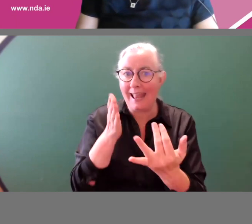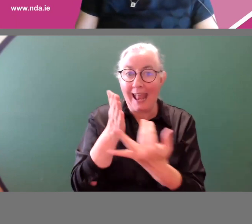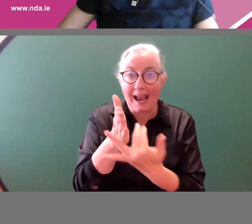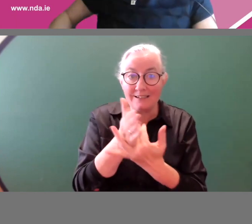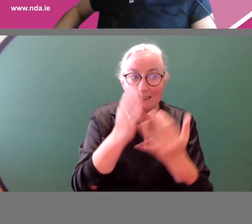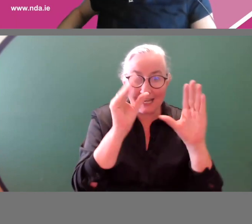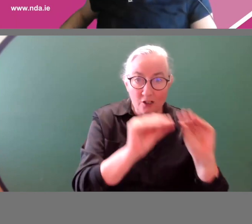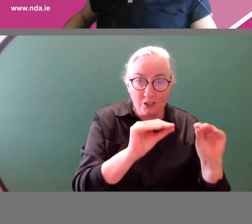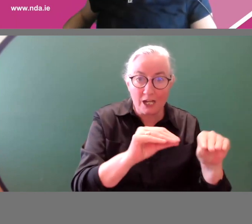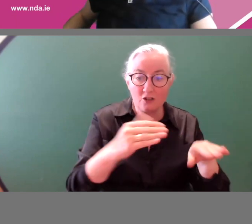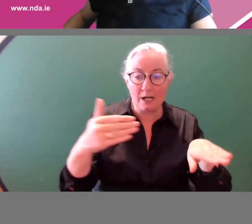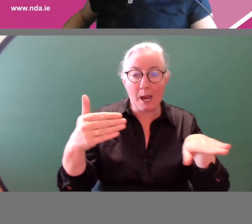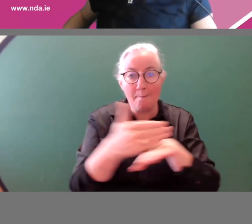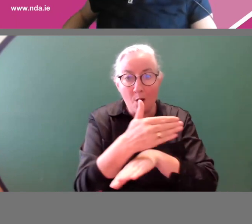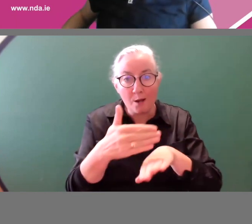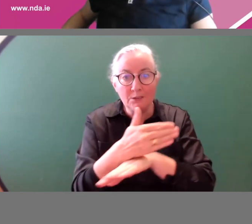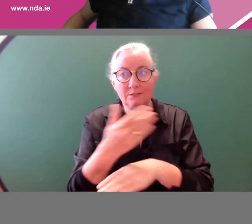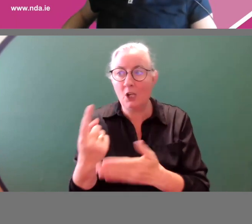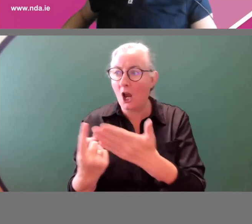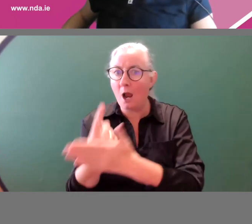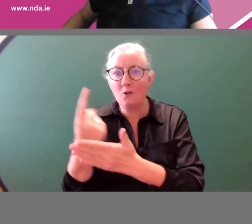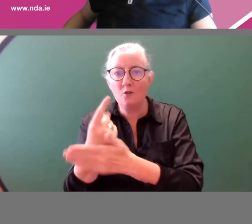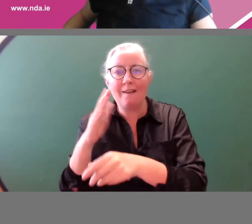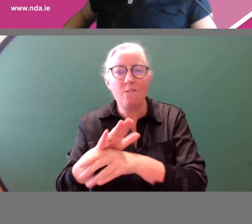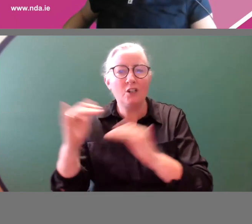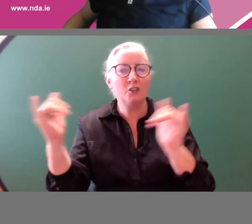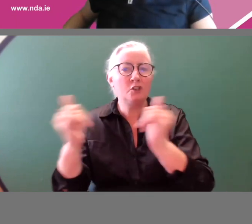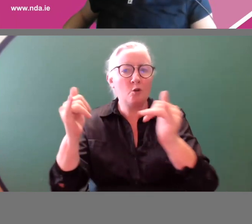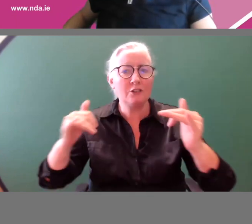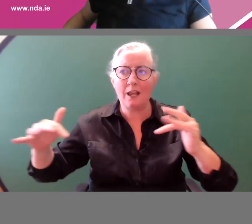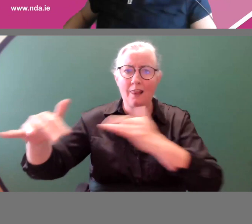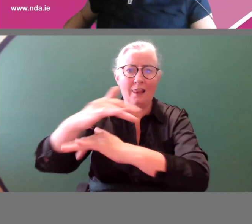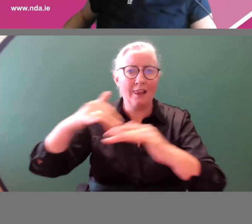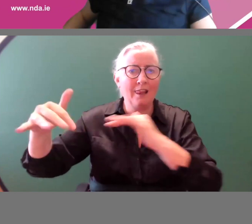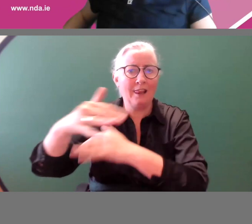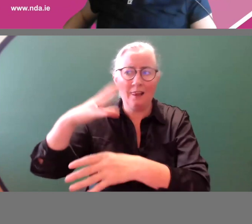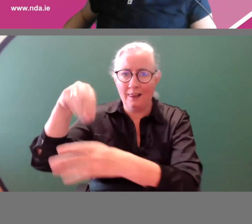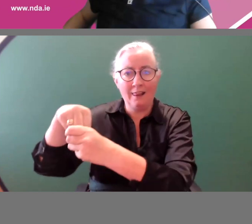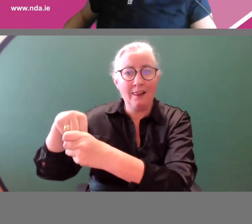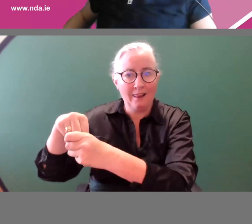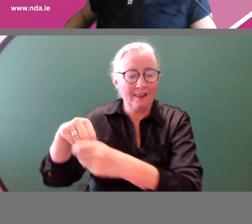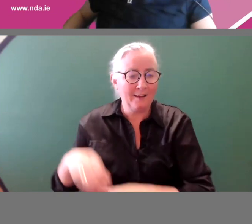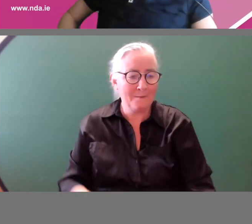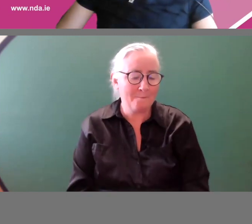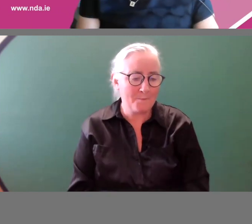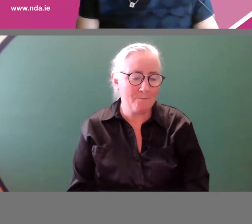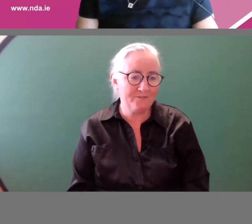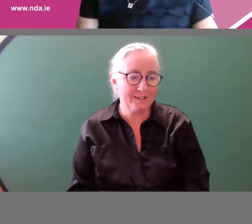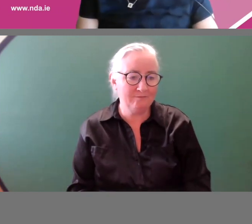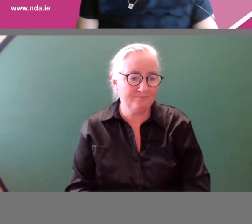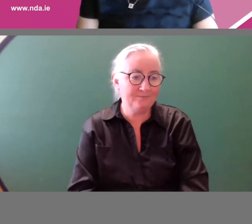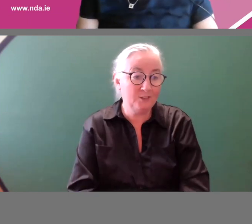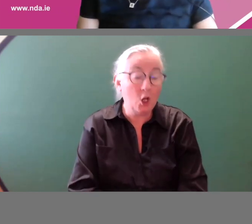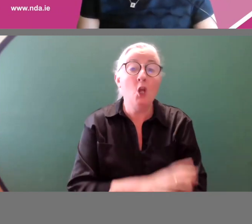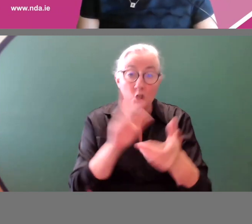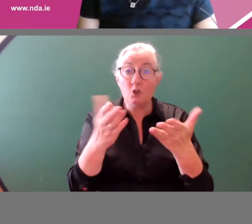employment and opportunities for social engagement. So implementing Universal Design